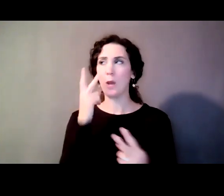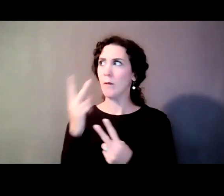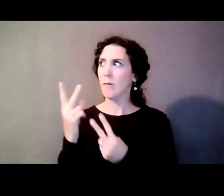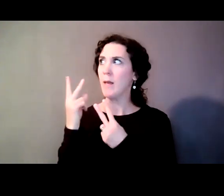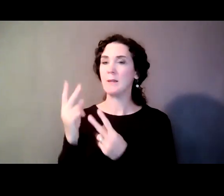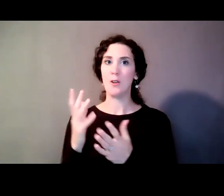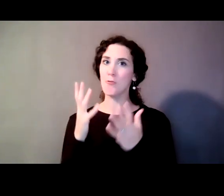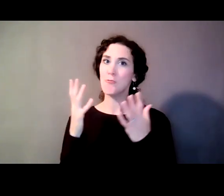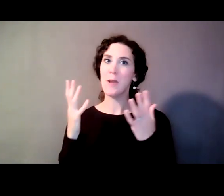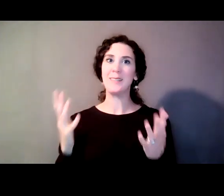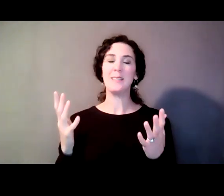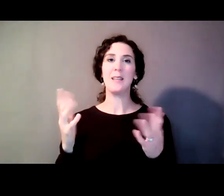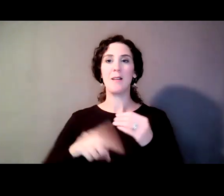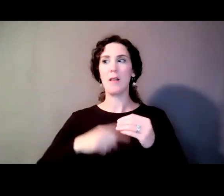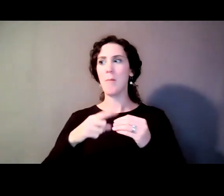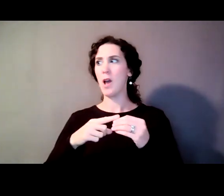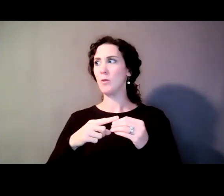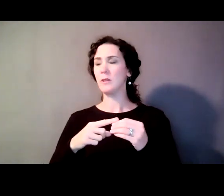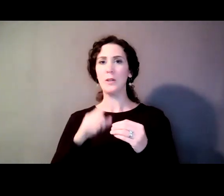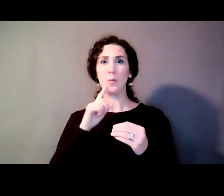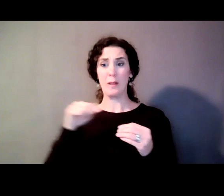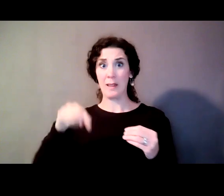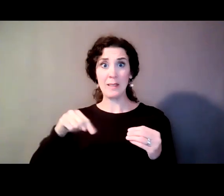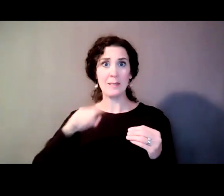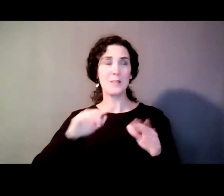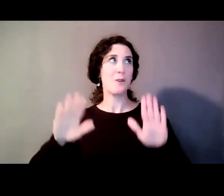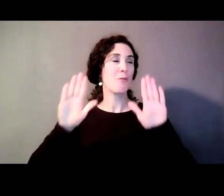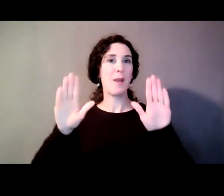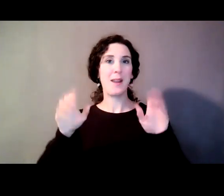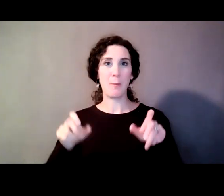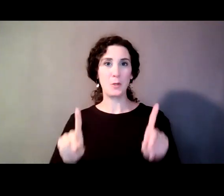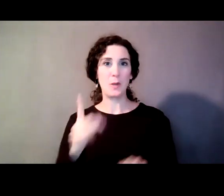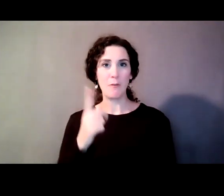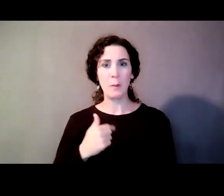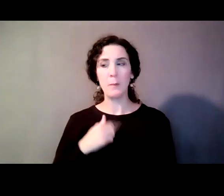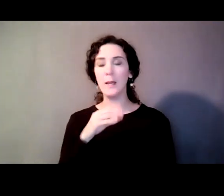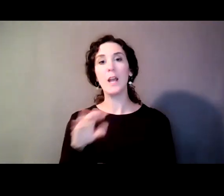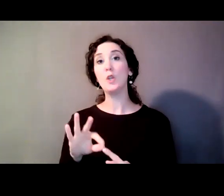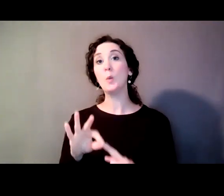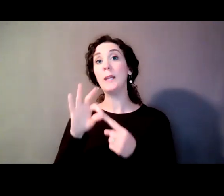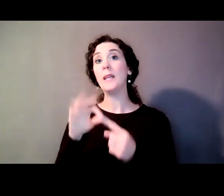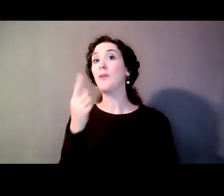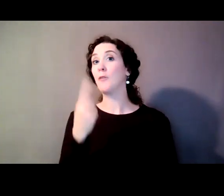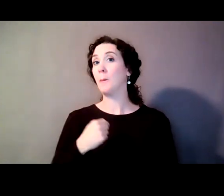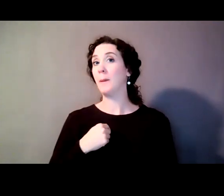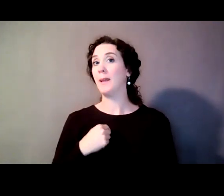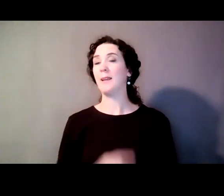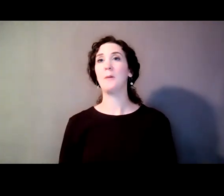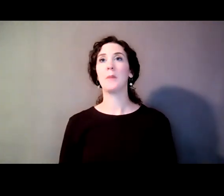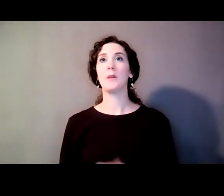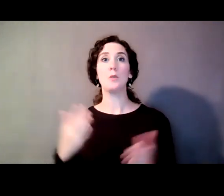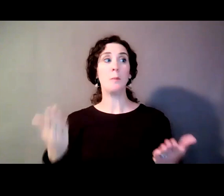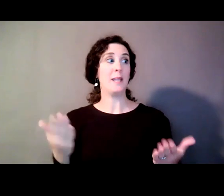on what a great opportunity this is an certainly unique for me to be with all of you.